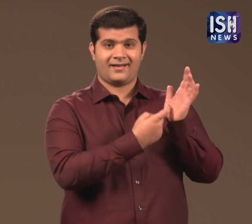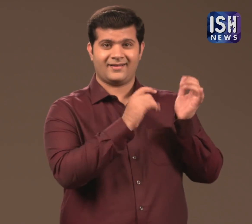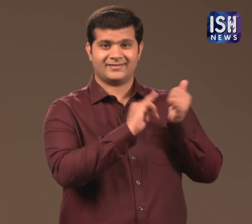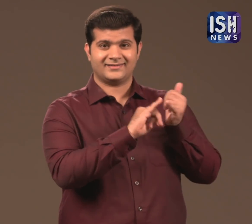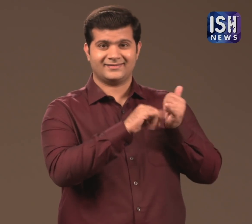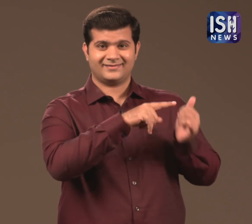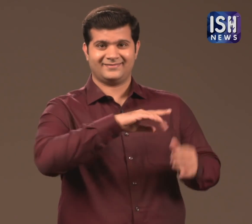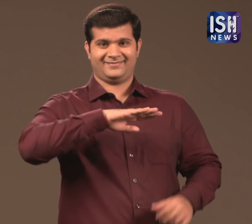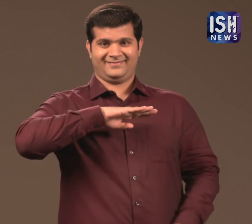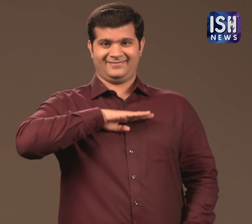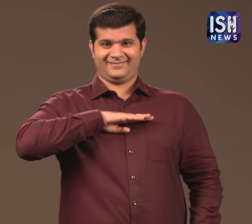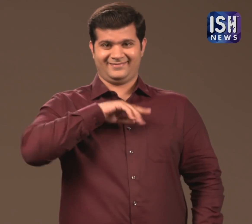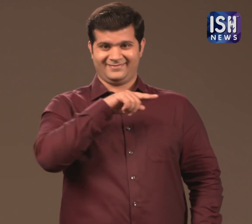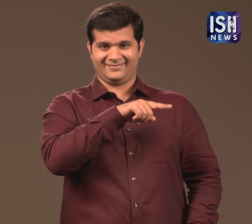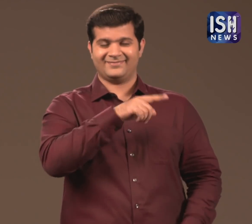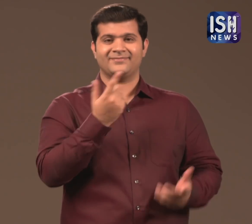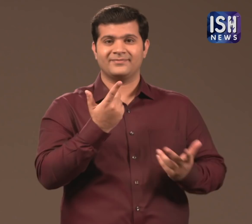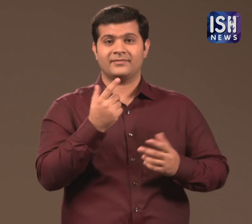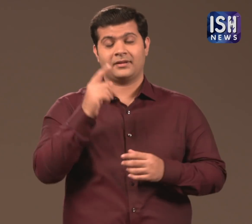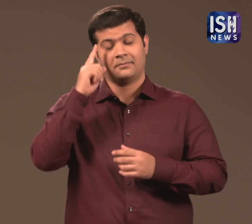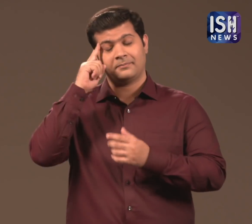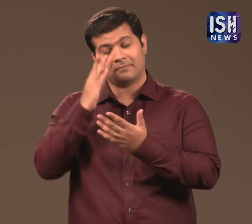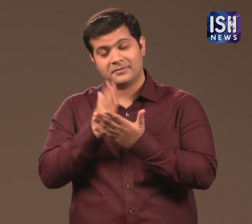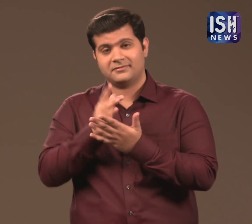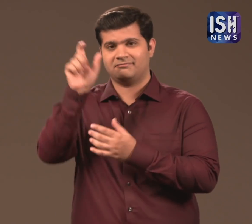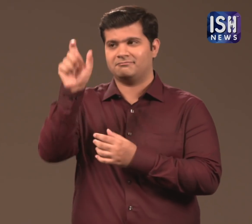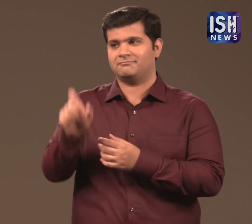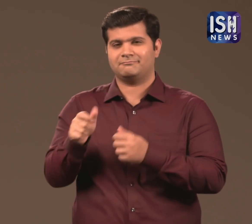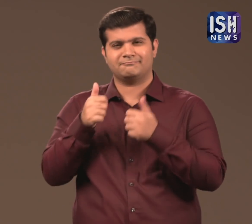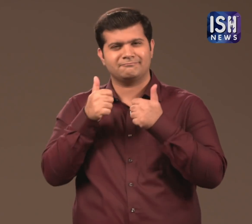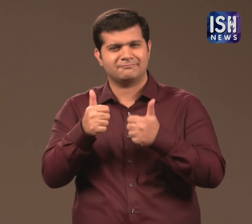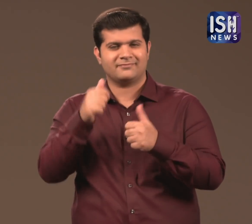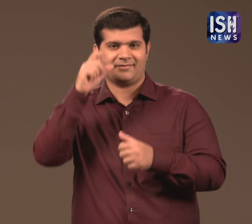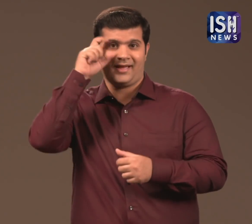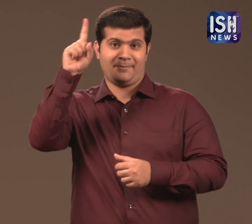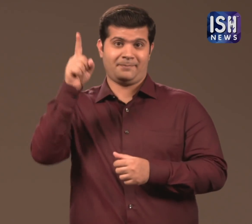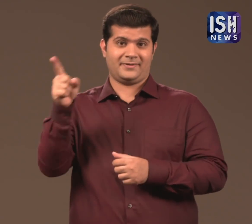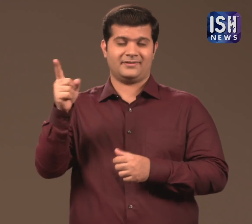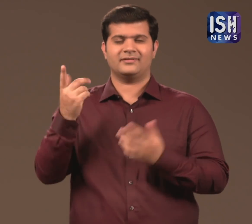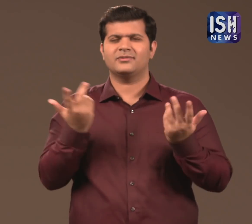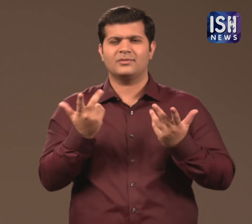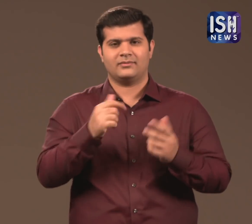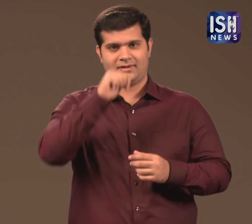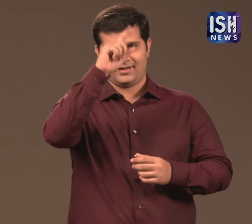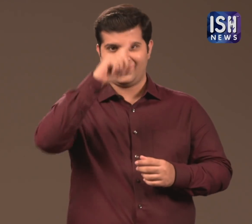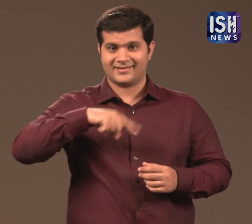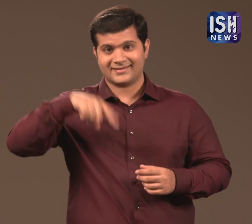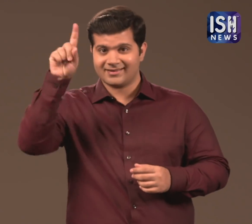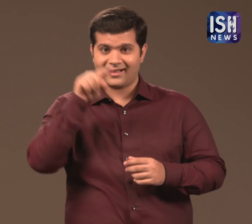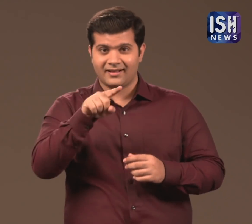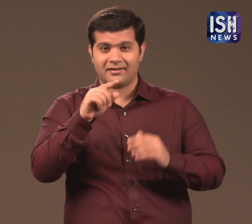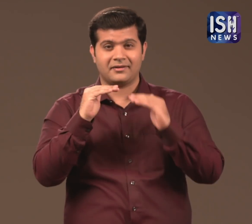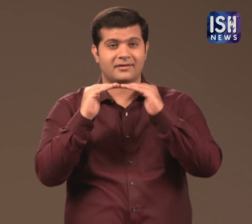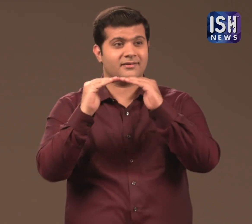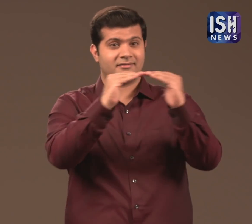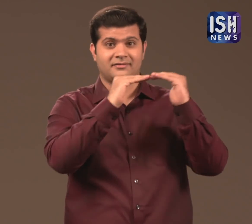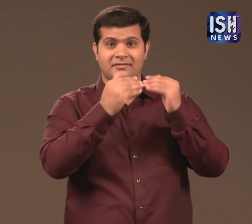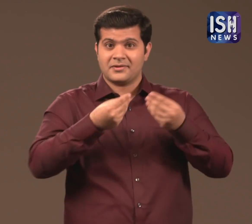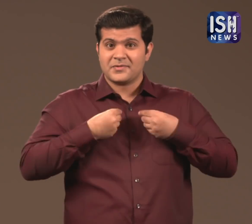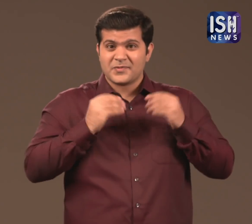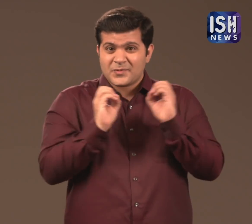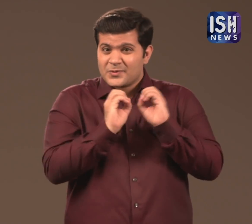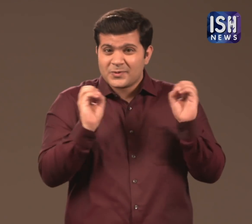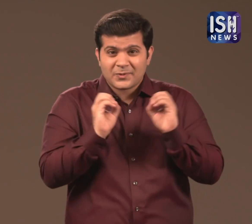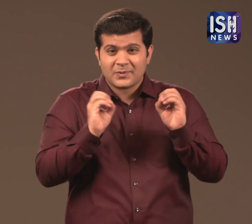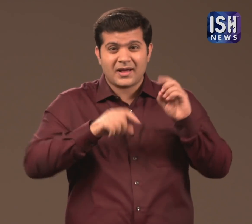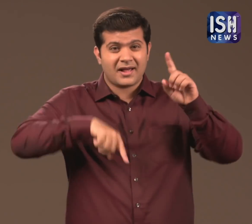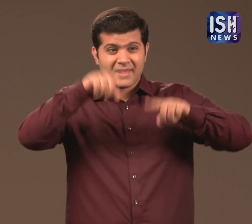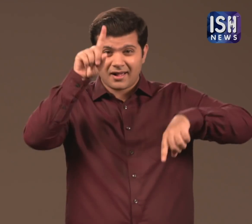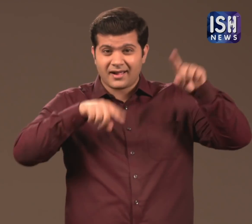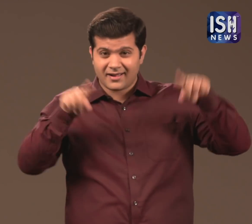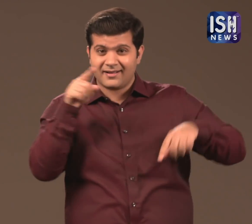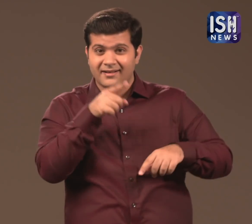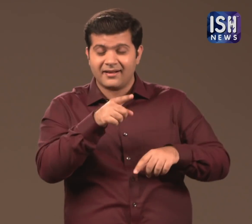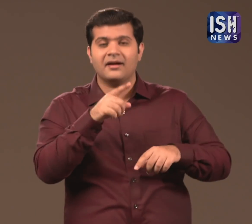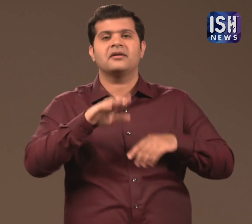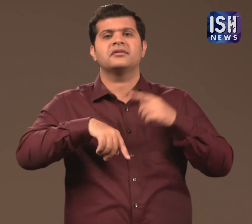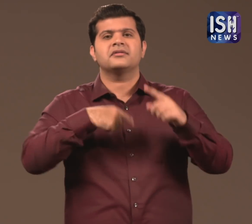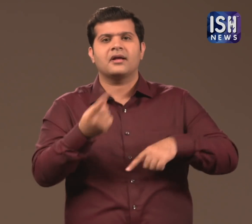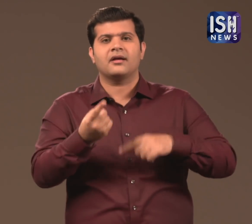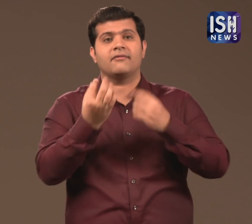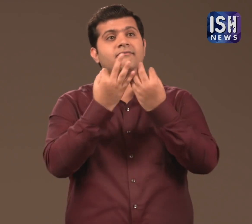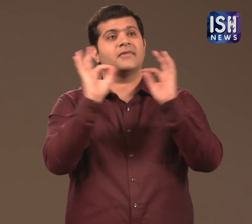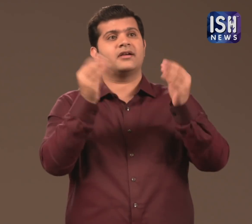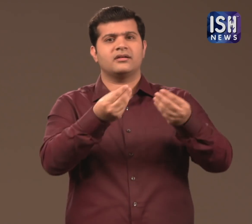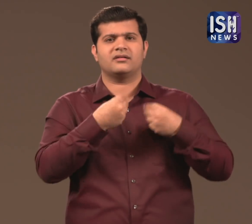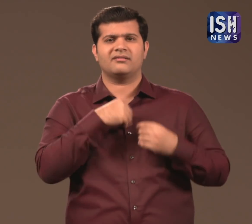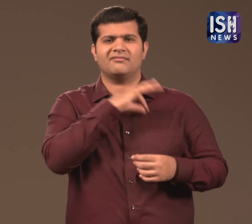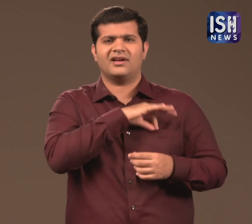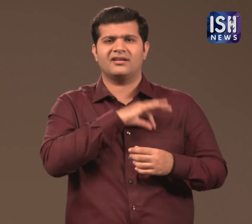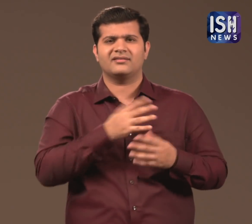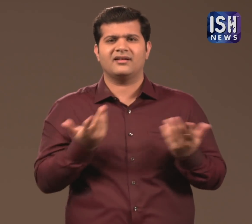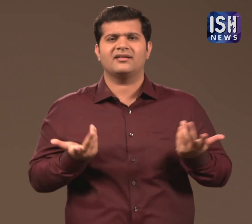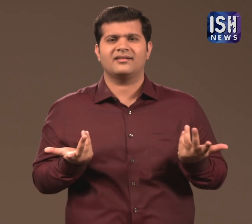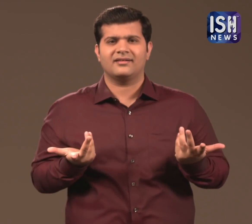The RSS said that Ambedkar believed that without equality, freedom was meaningless.